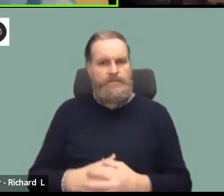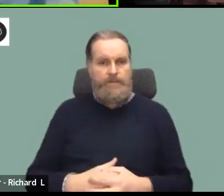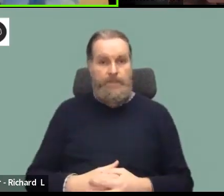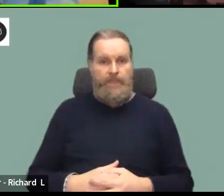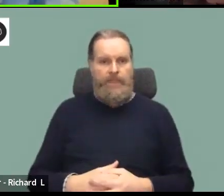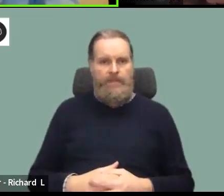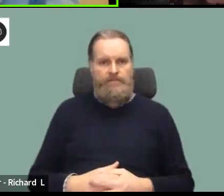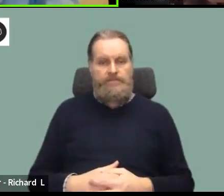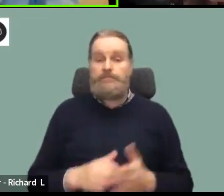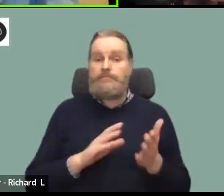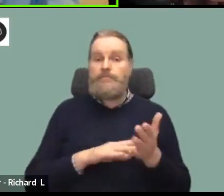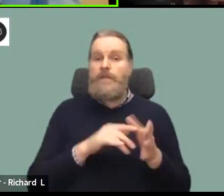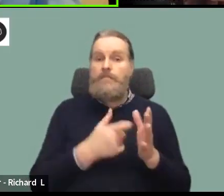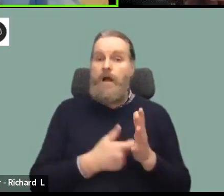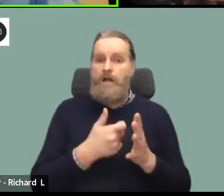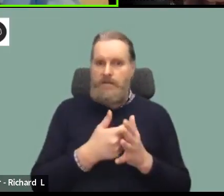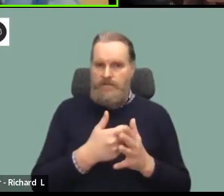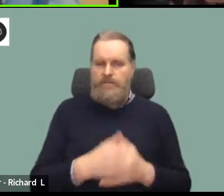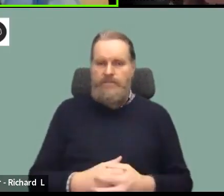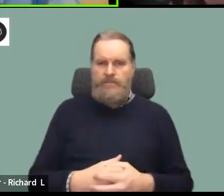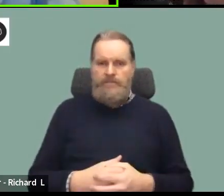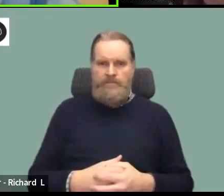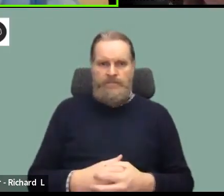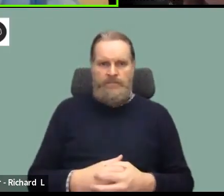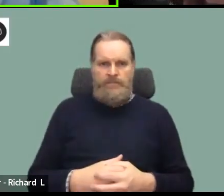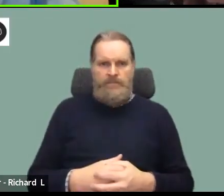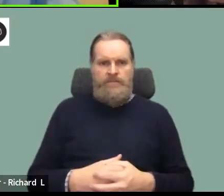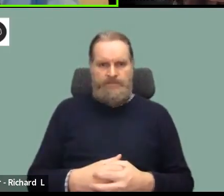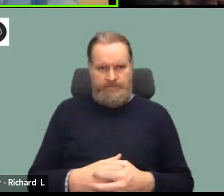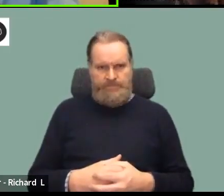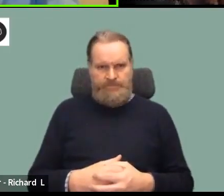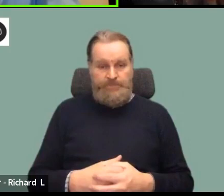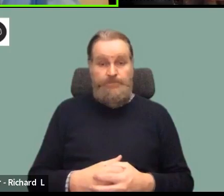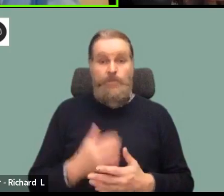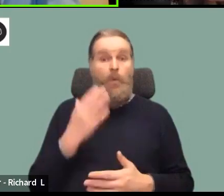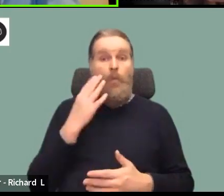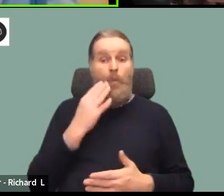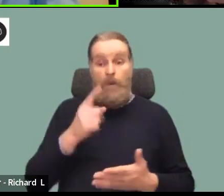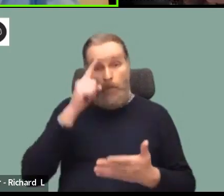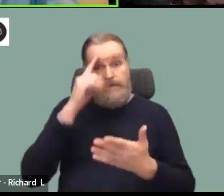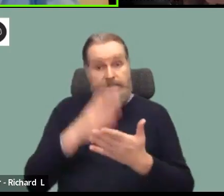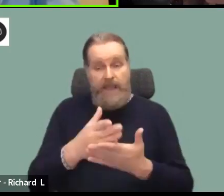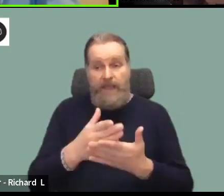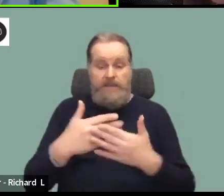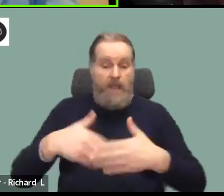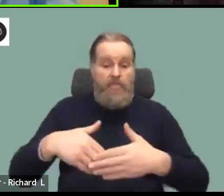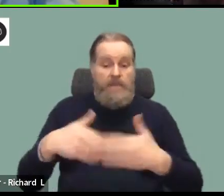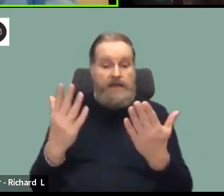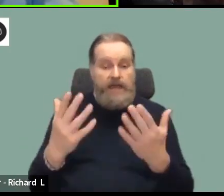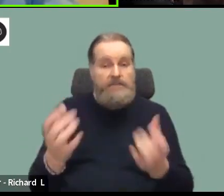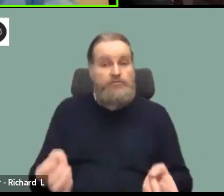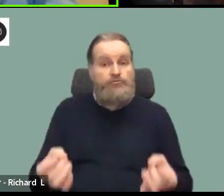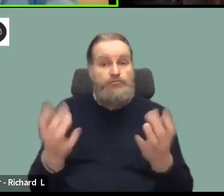that. Yeah, yeah I do actually because obviously to because, obviously, to be clear here when. when when we're calling this action when we're calling this action, just to reassure people, this